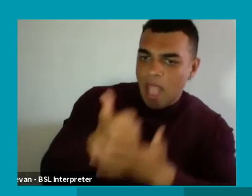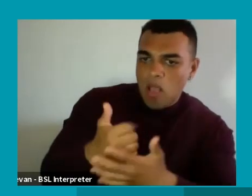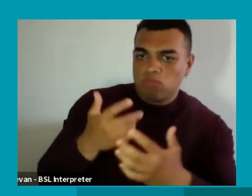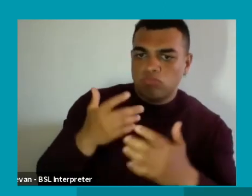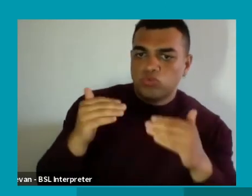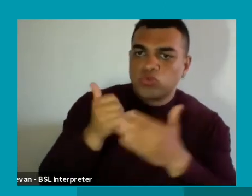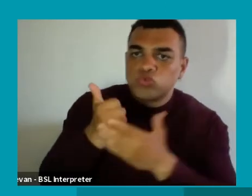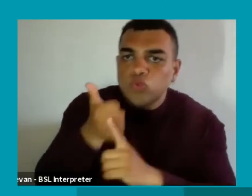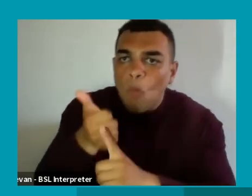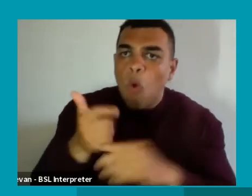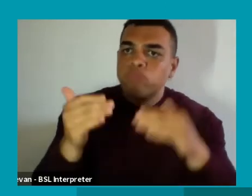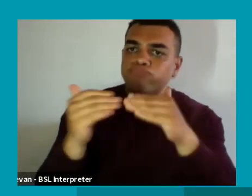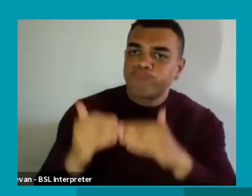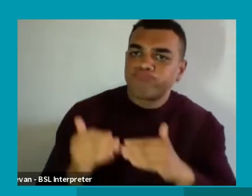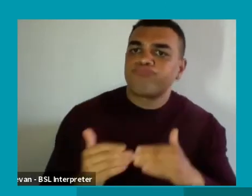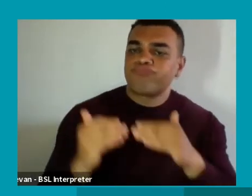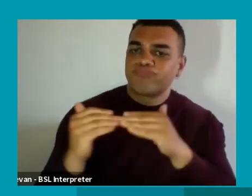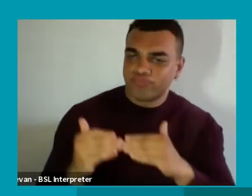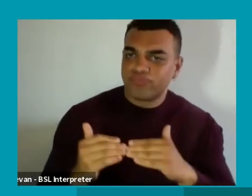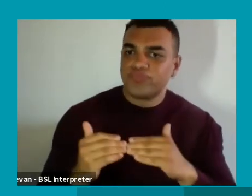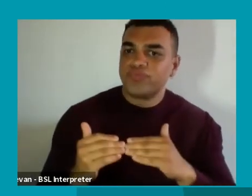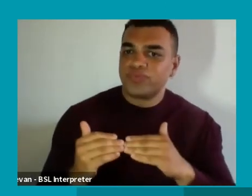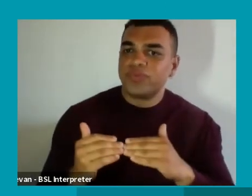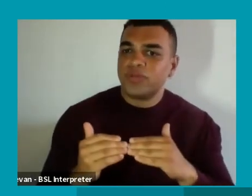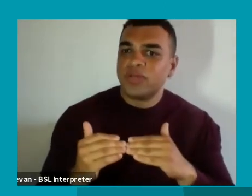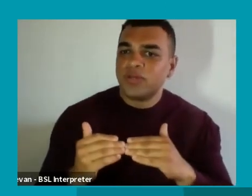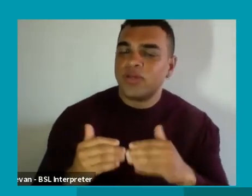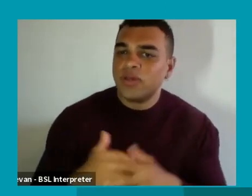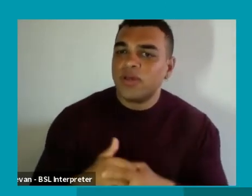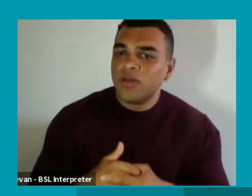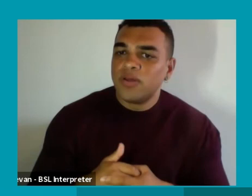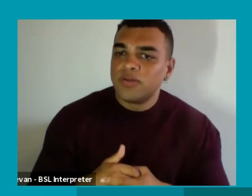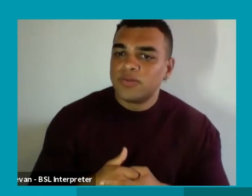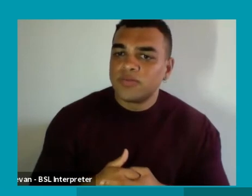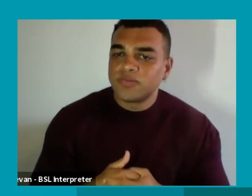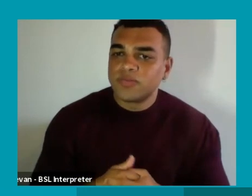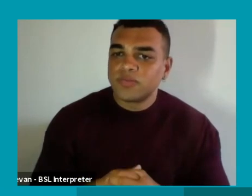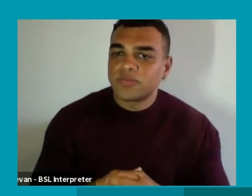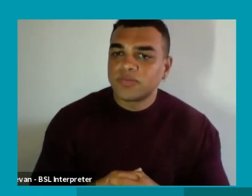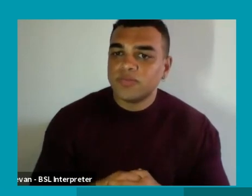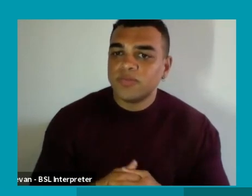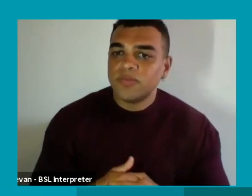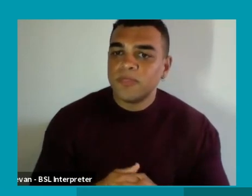look at leadership level. Those are the organizations who are. Say for instance, recreating the recruitment process.